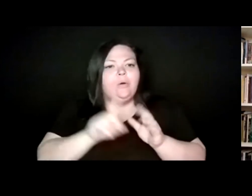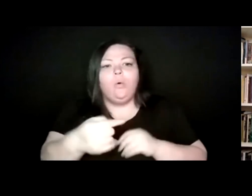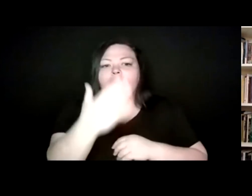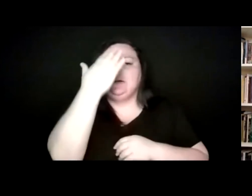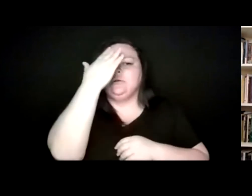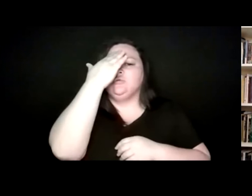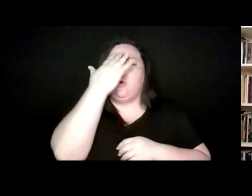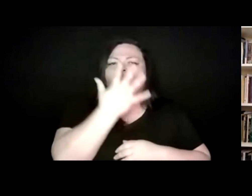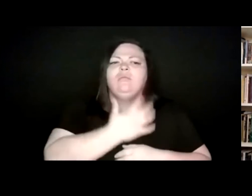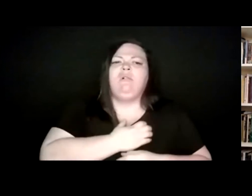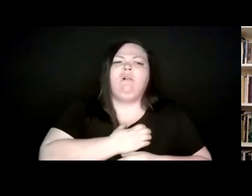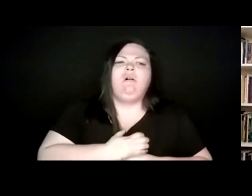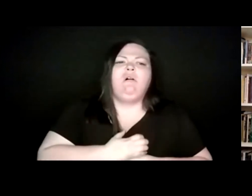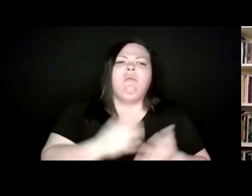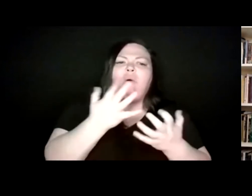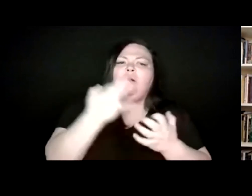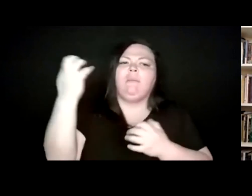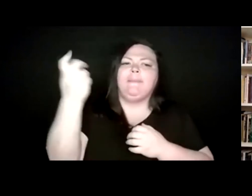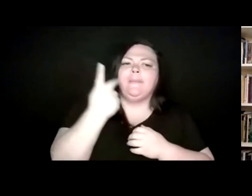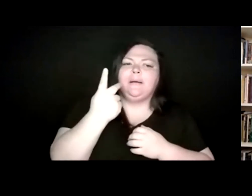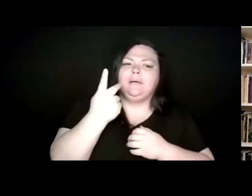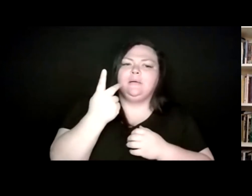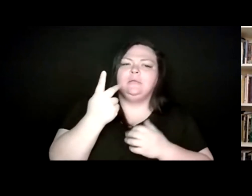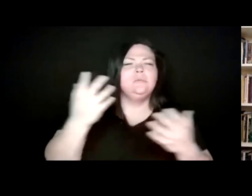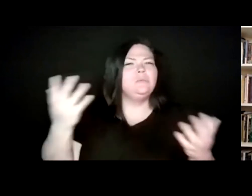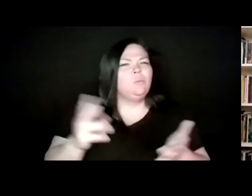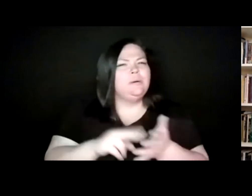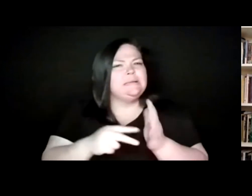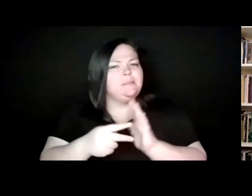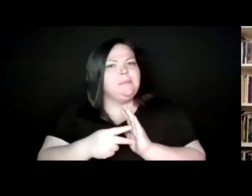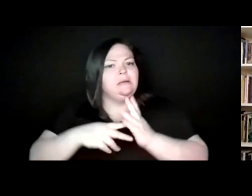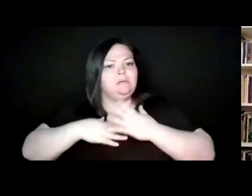of hunger for her return,/ what it means to the body/